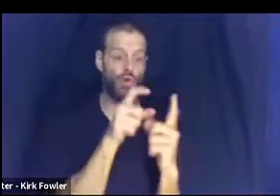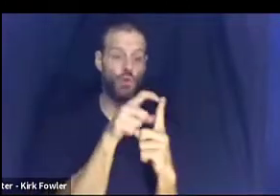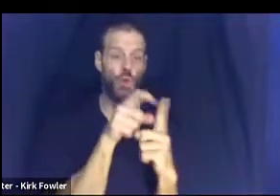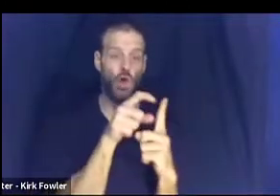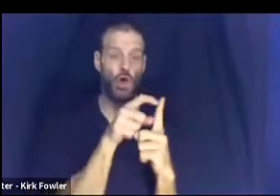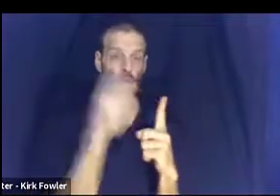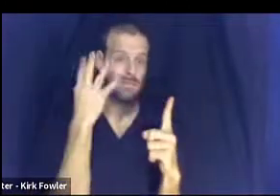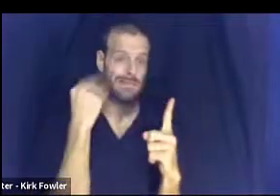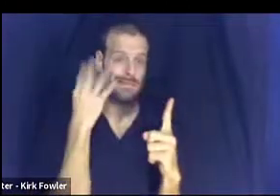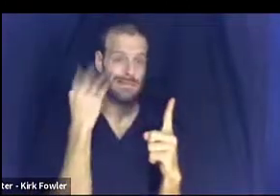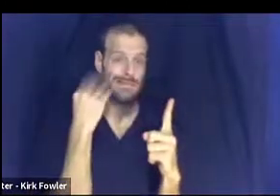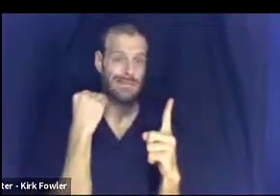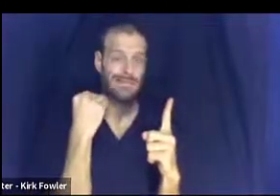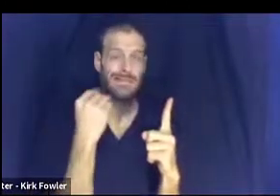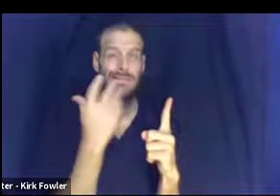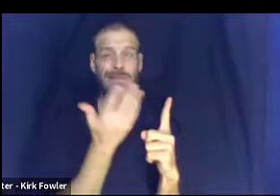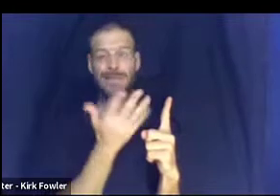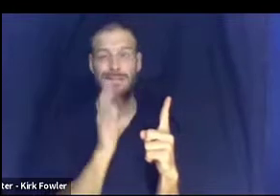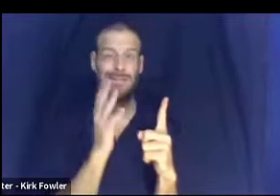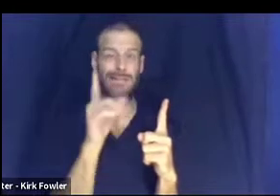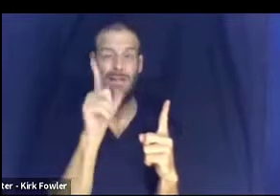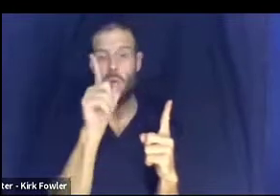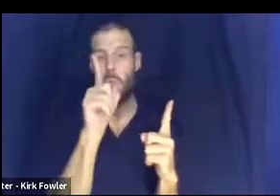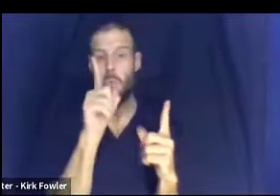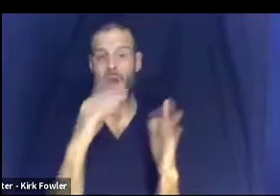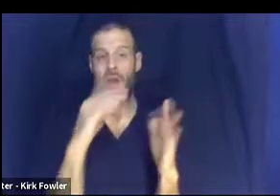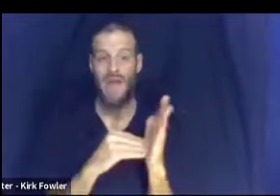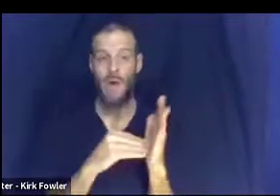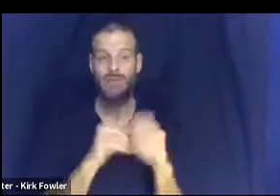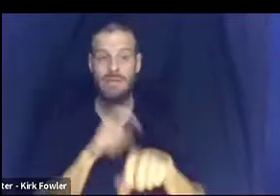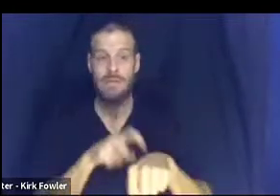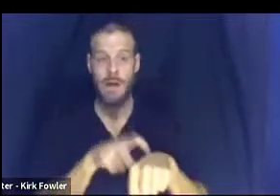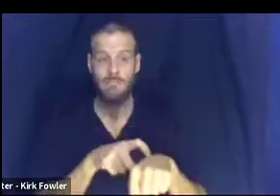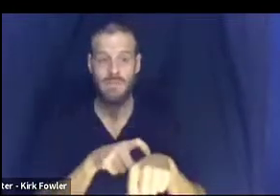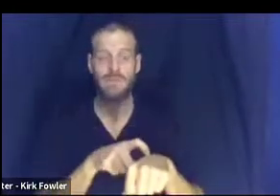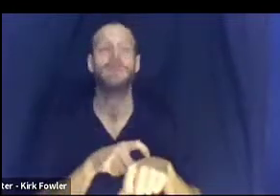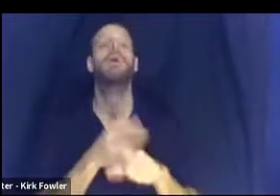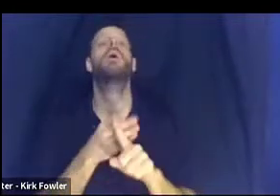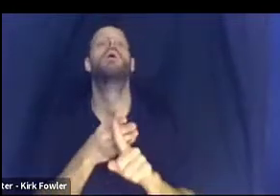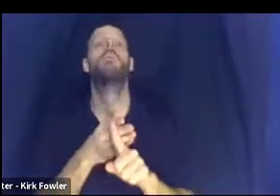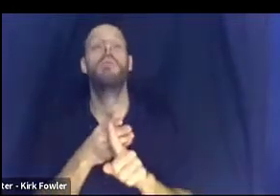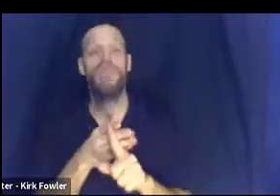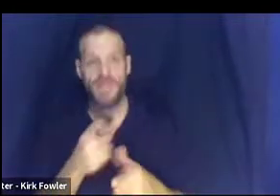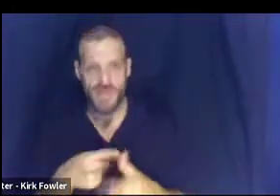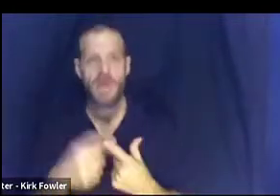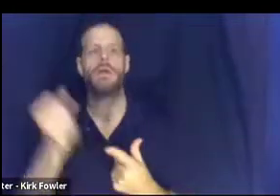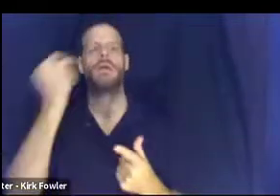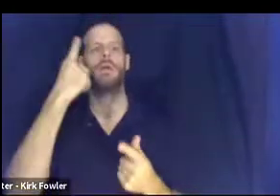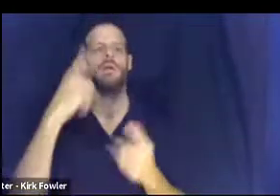You need to experience it about a thousand times before you're going to grasp the meaning of that first word.